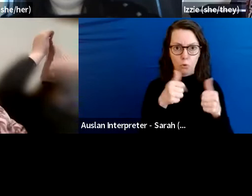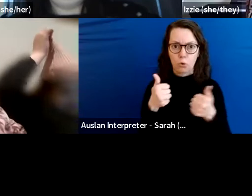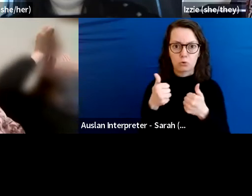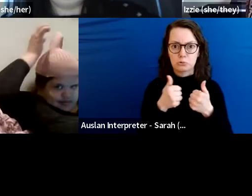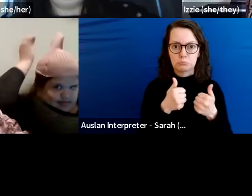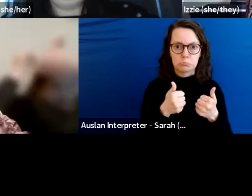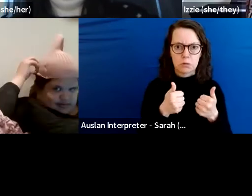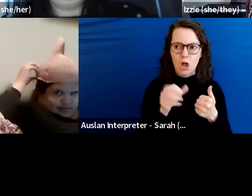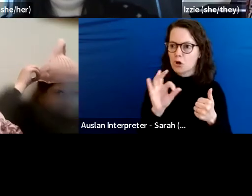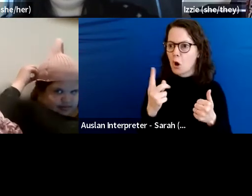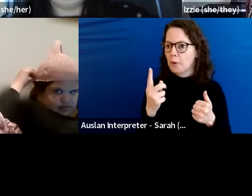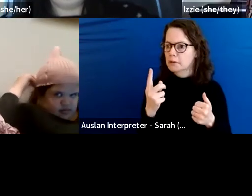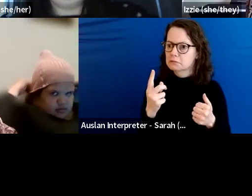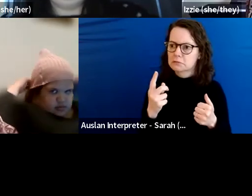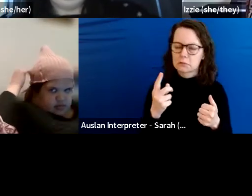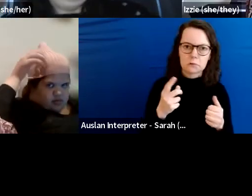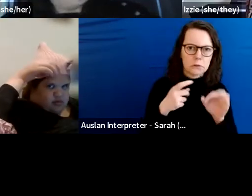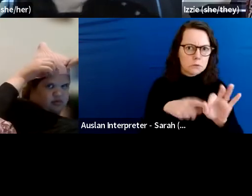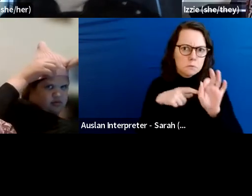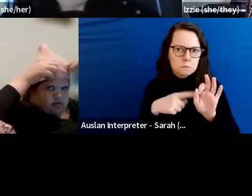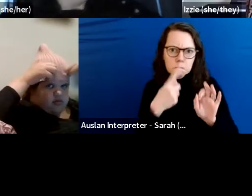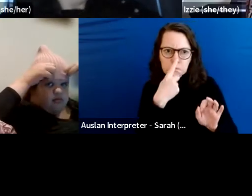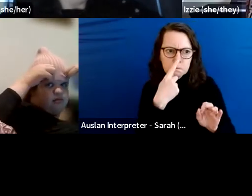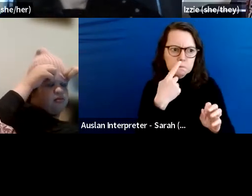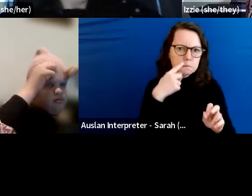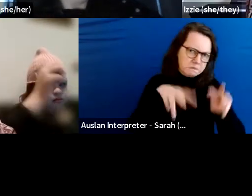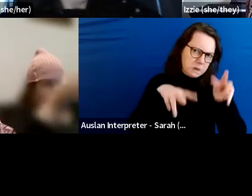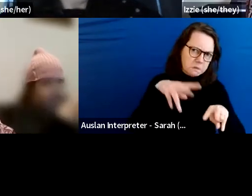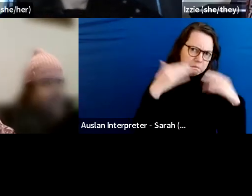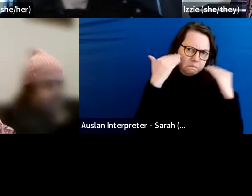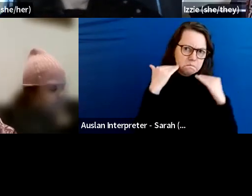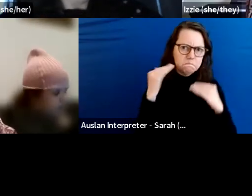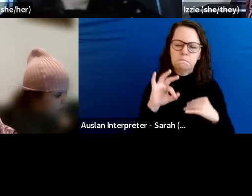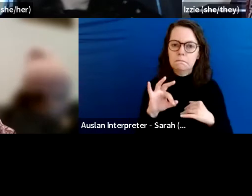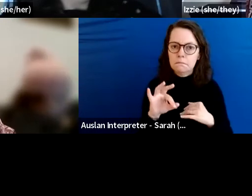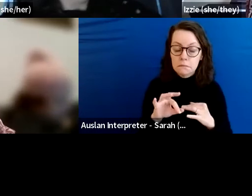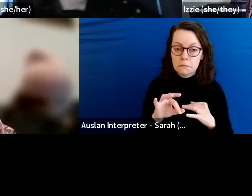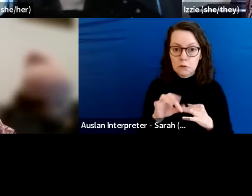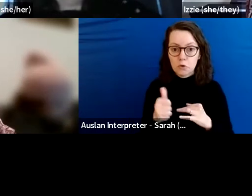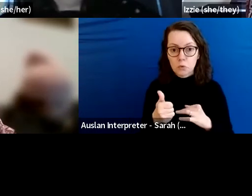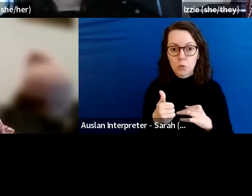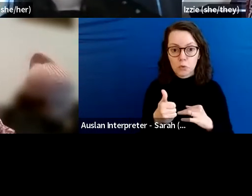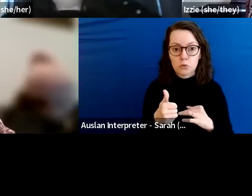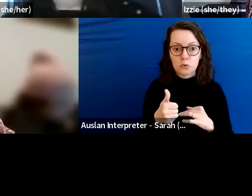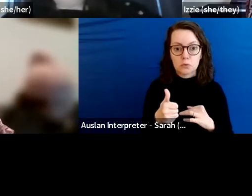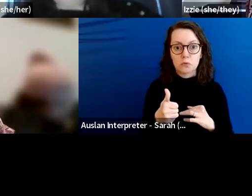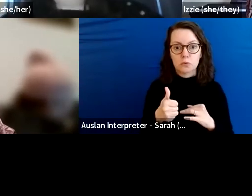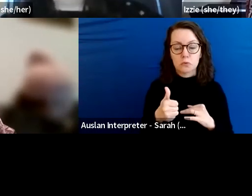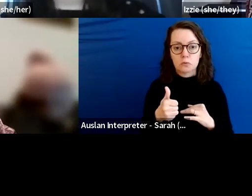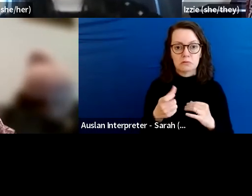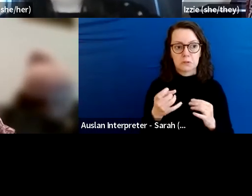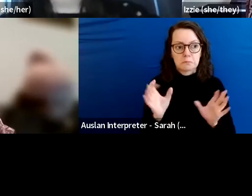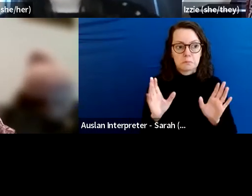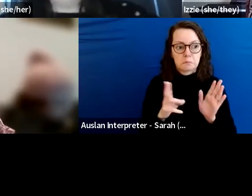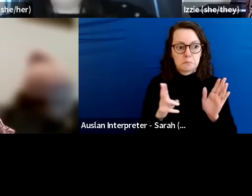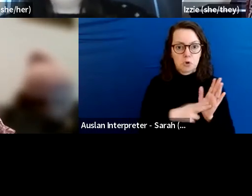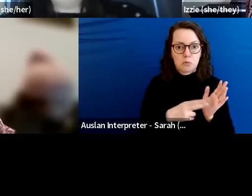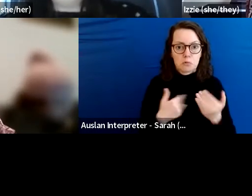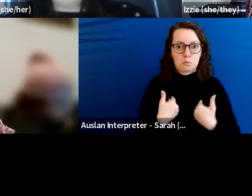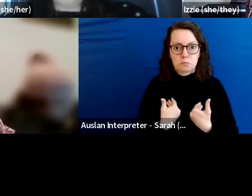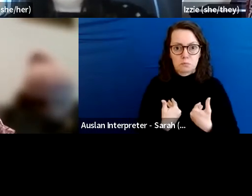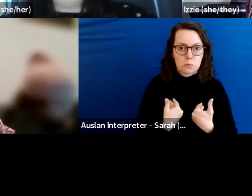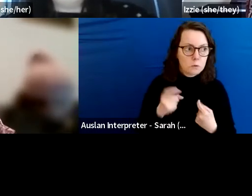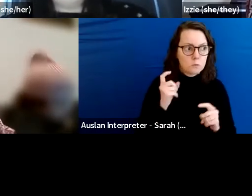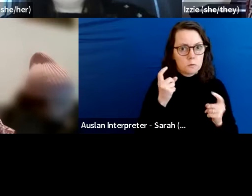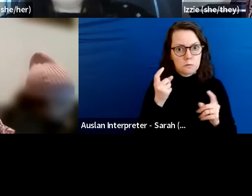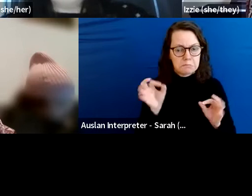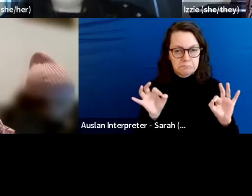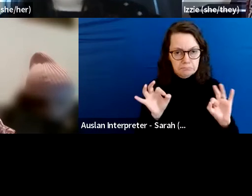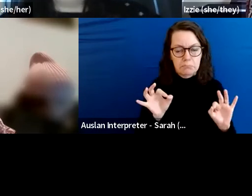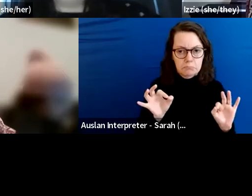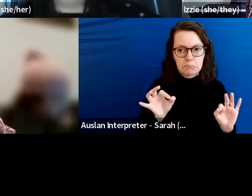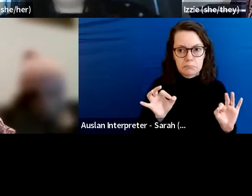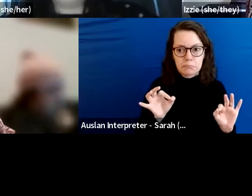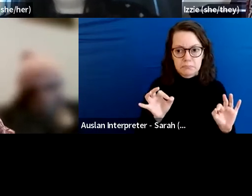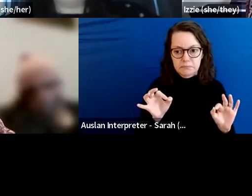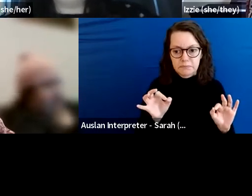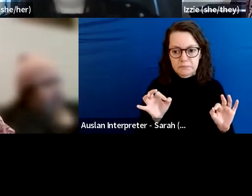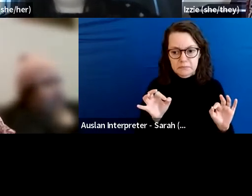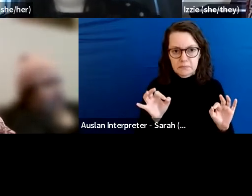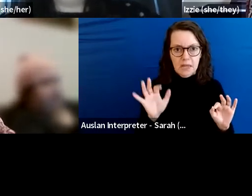And everyone was great day there was nobody questioning or passing judgment or anything like that so it was good that we could just go and be ourselves there, we didn't have to worry about anything like that.